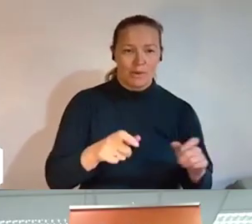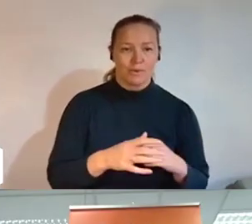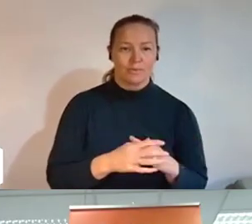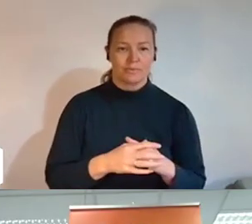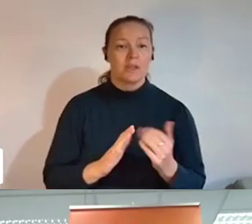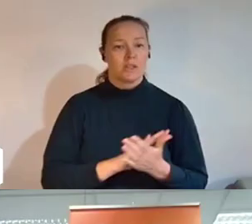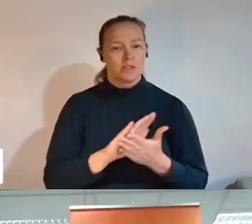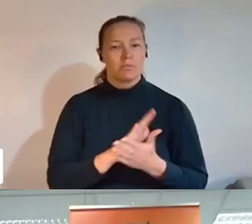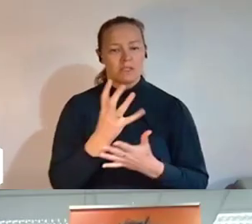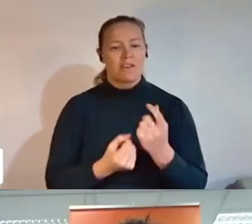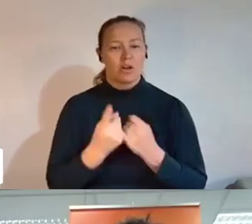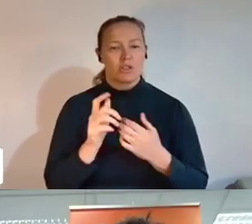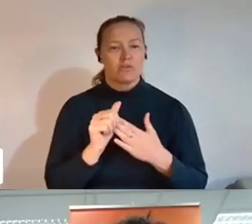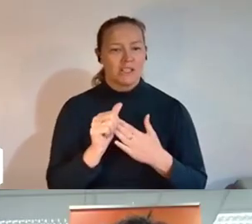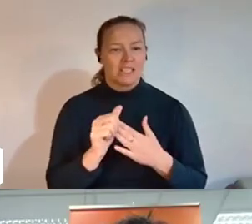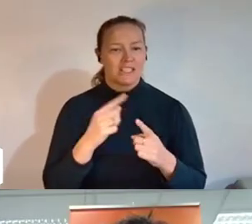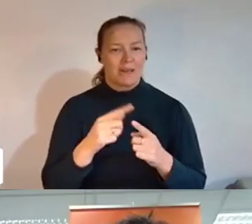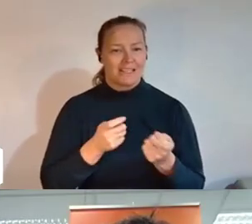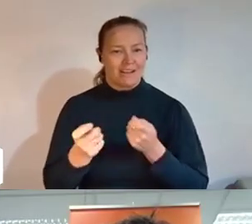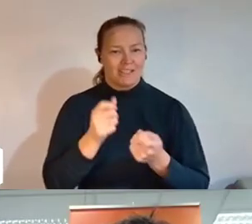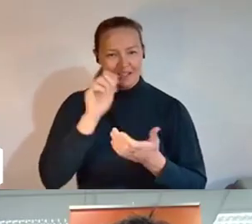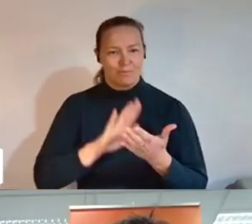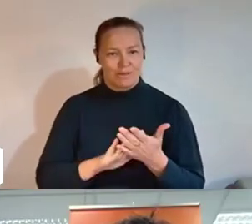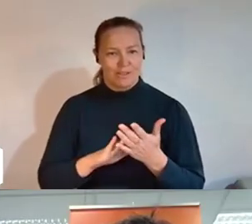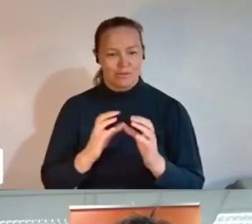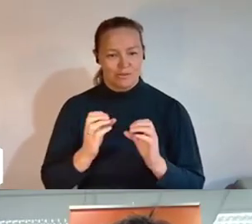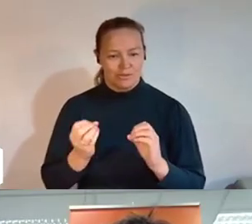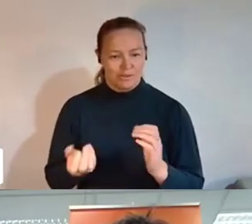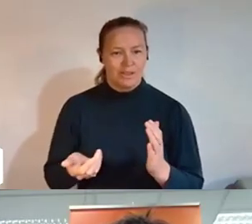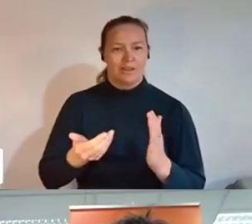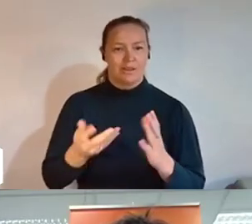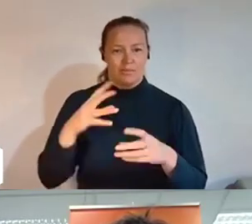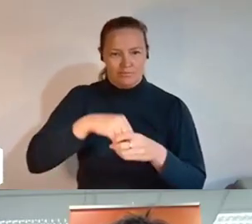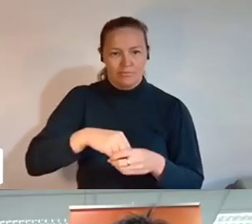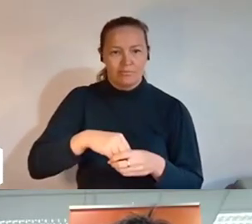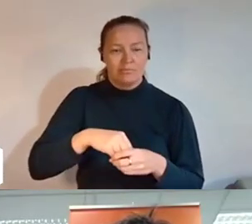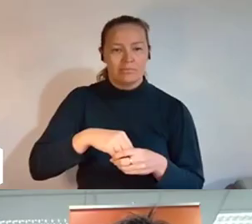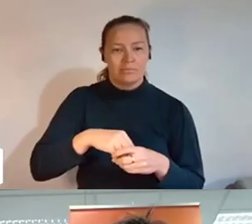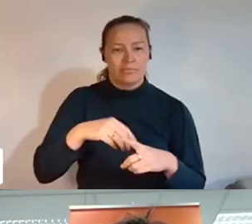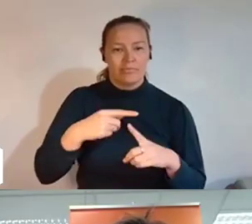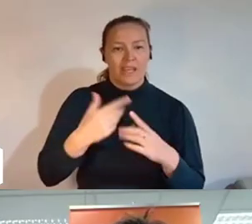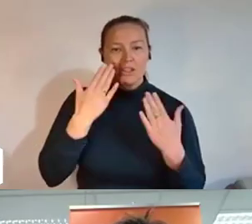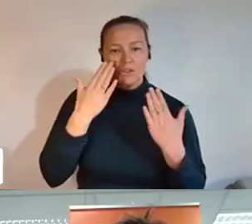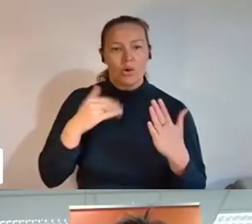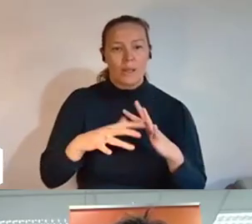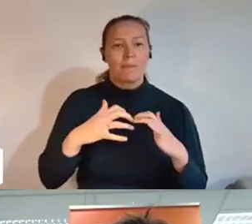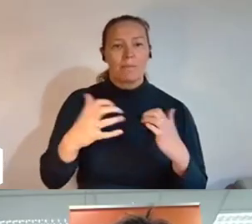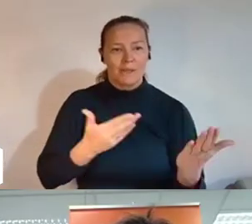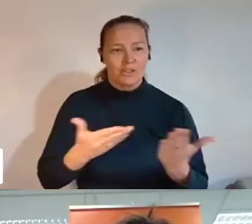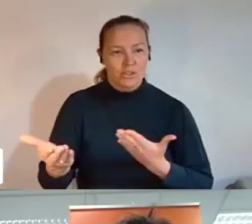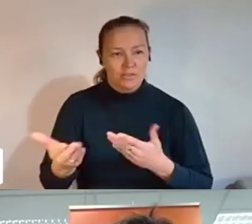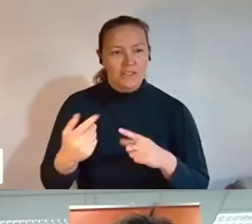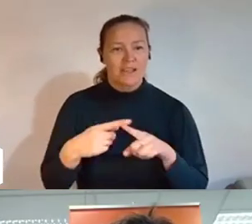and governance experience to come through and be reflected in Public Service and in government